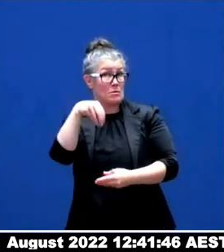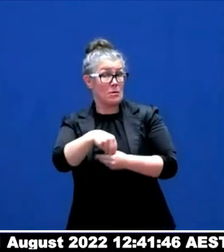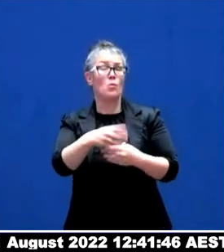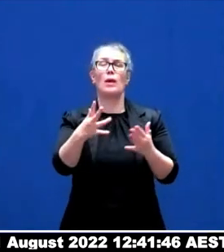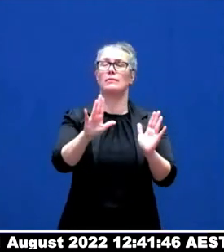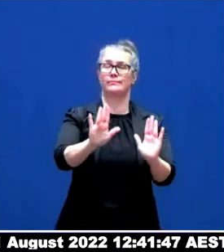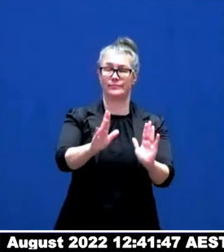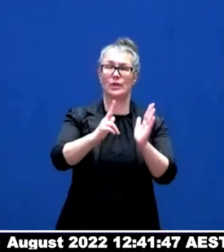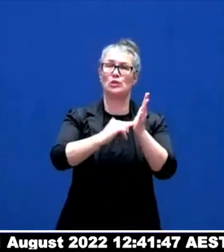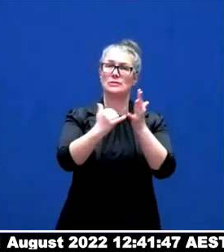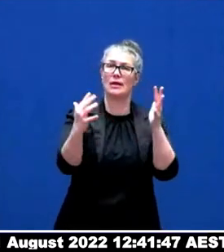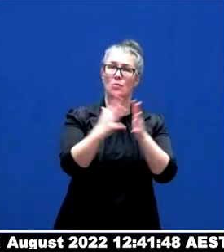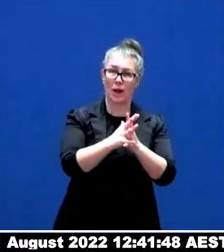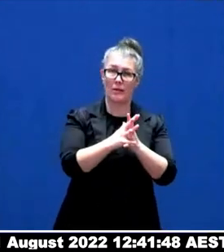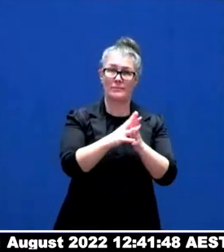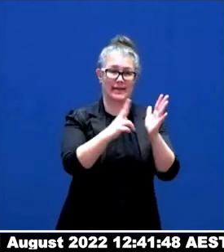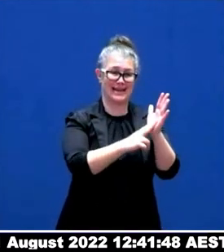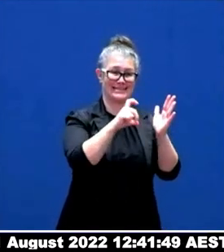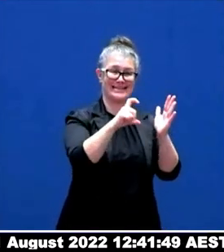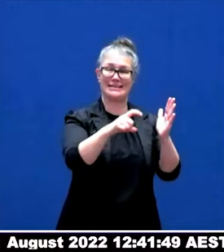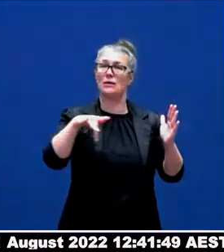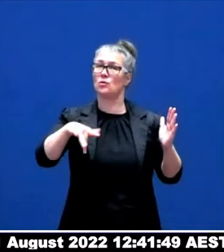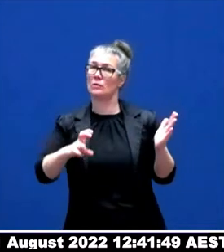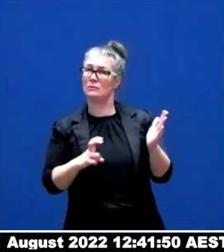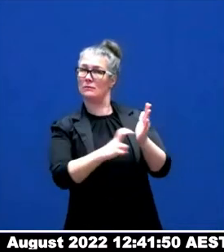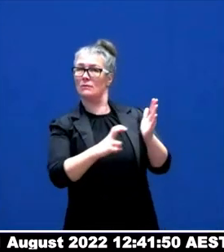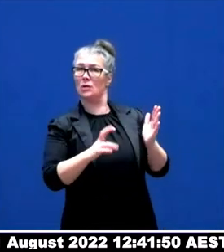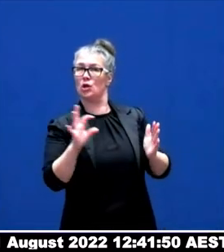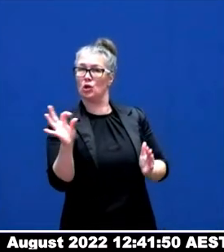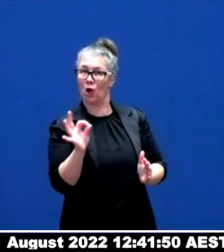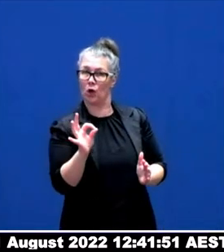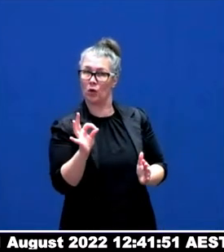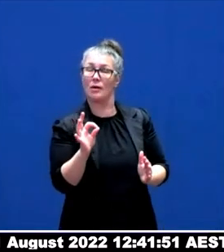Construction Code to mandate silver standards, overwhelmingly, a large proportion